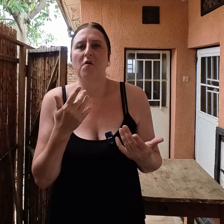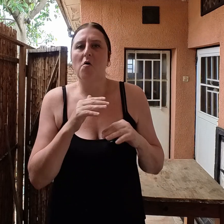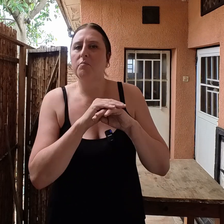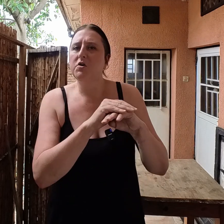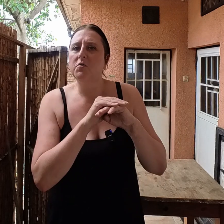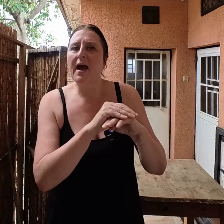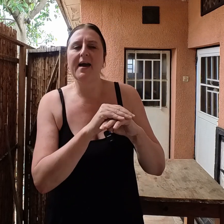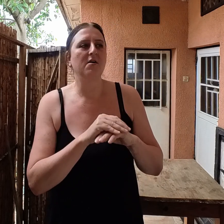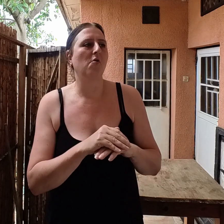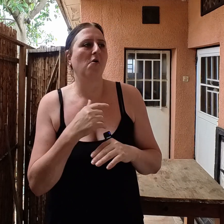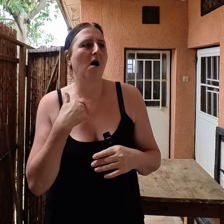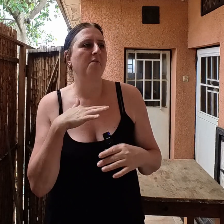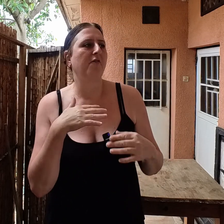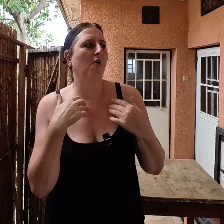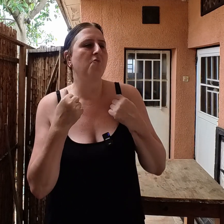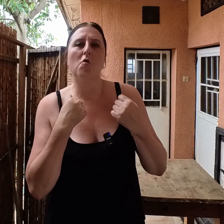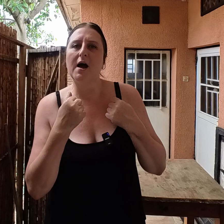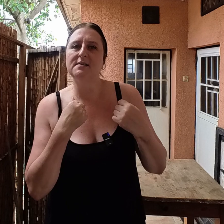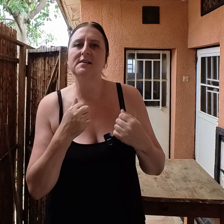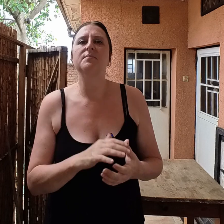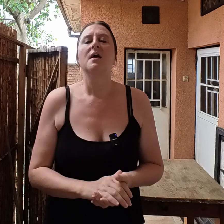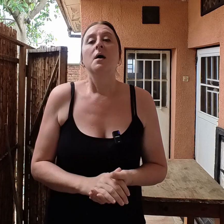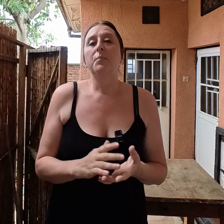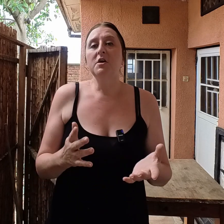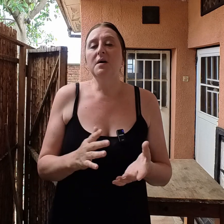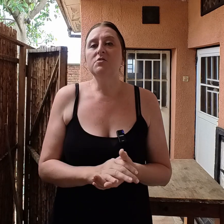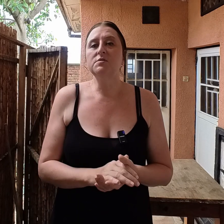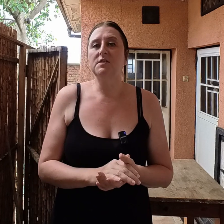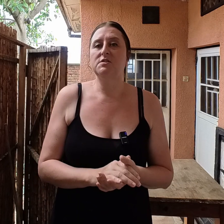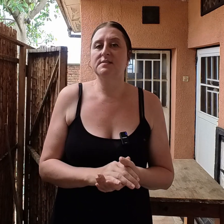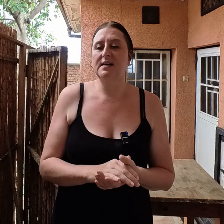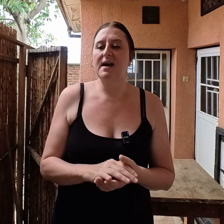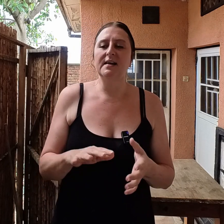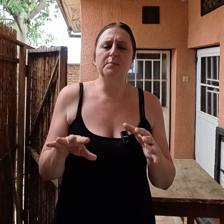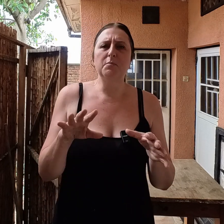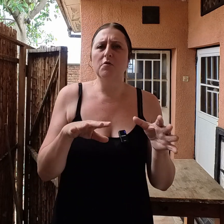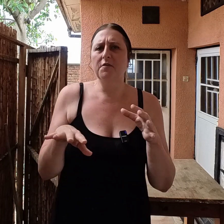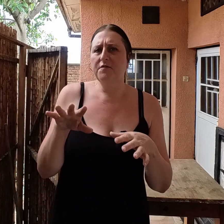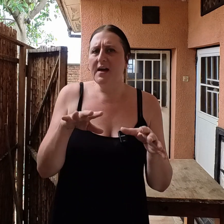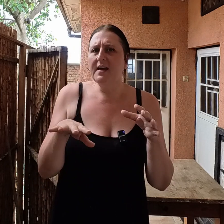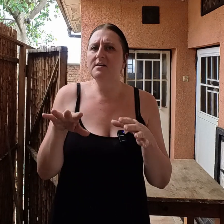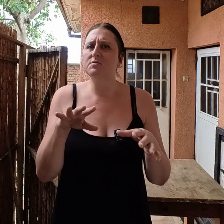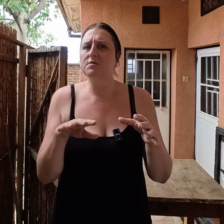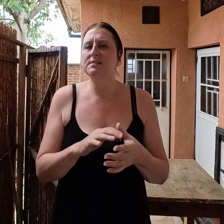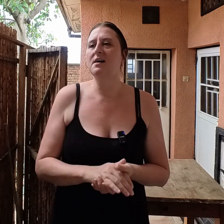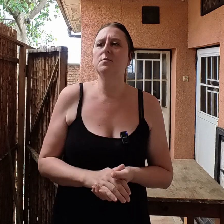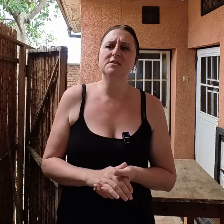from the UK' or 'I'm from Rwanda.' But you might also just see a little bit more of a vague sort of sign,